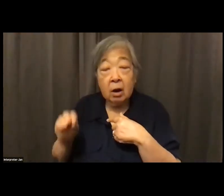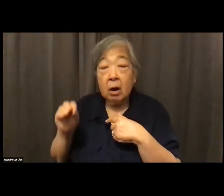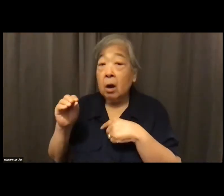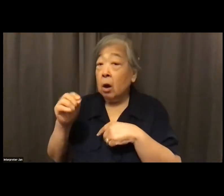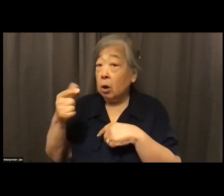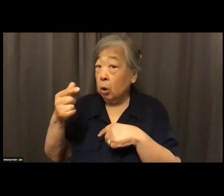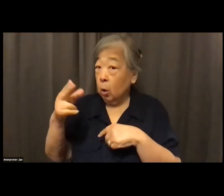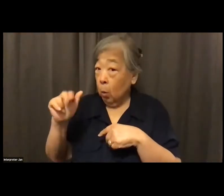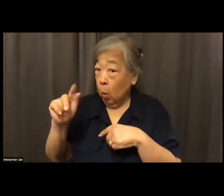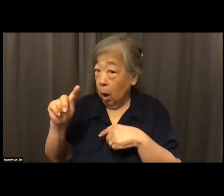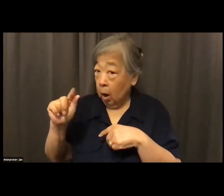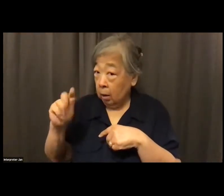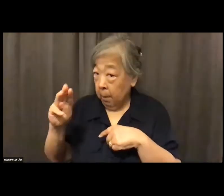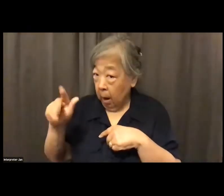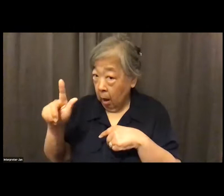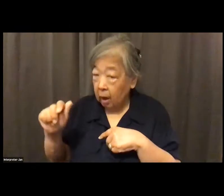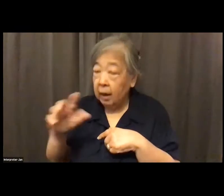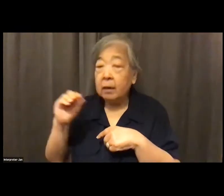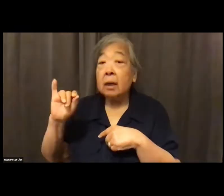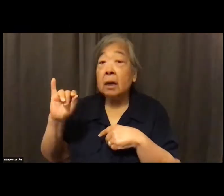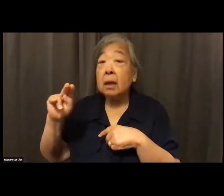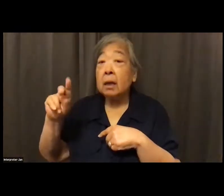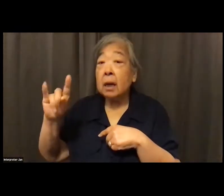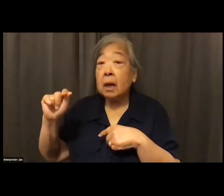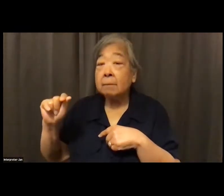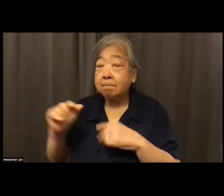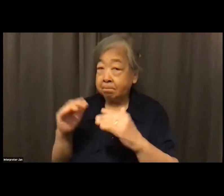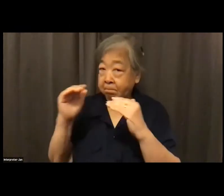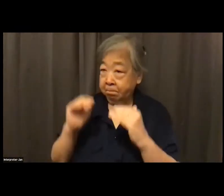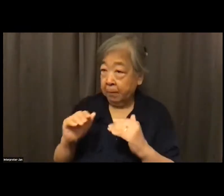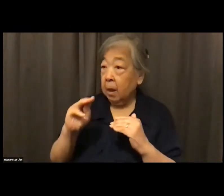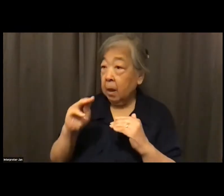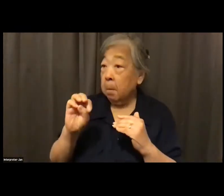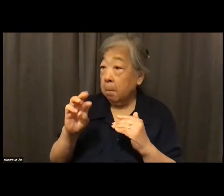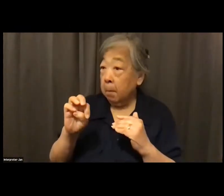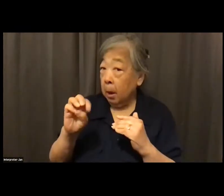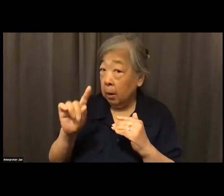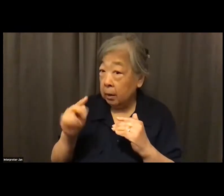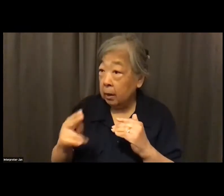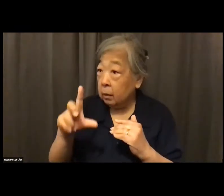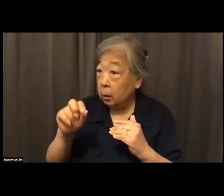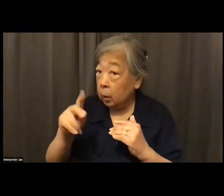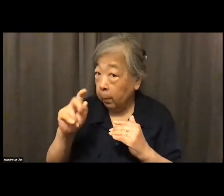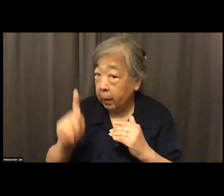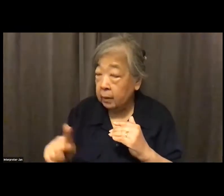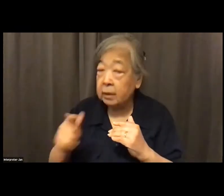The next presenter is Meredith Lopez, a Senior Program Officer with IREX.